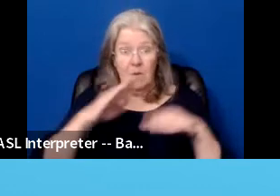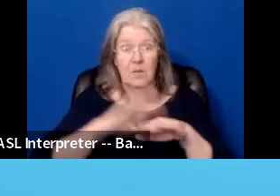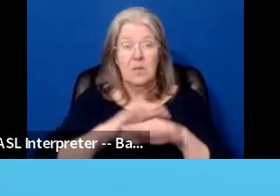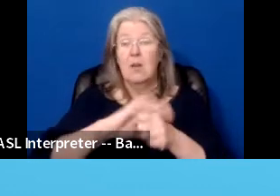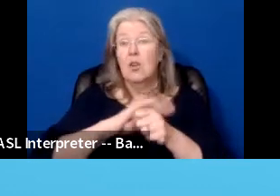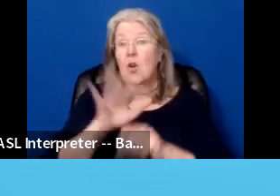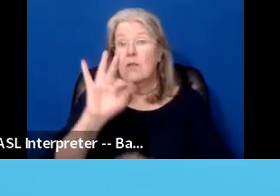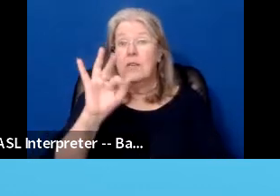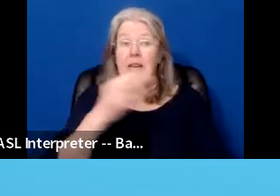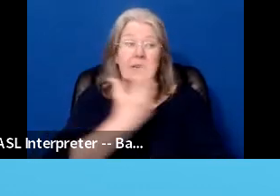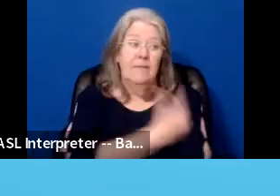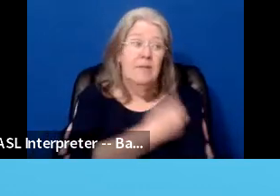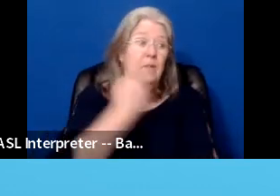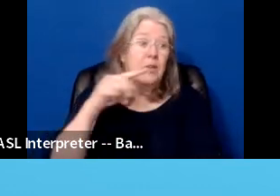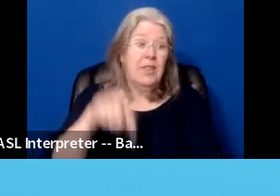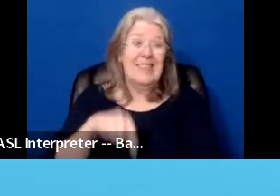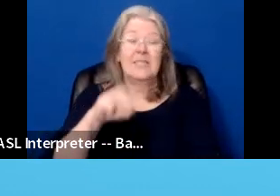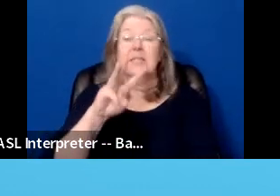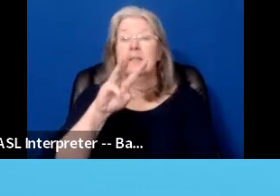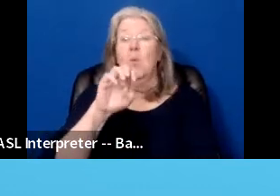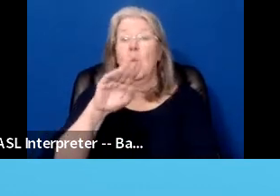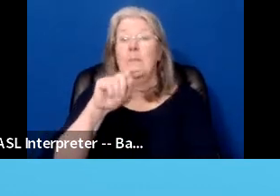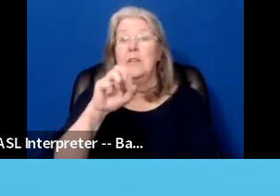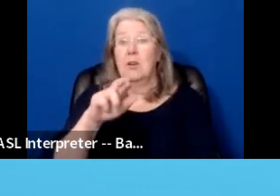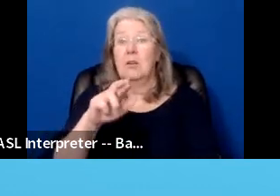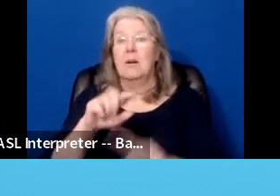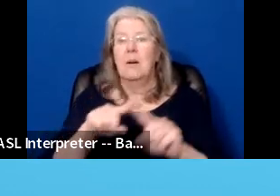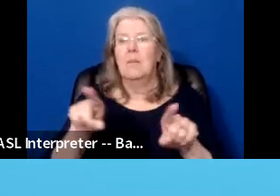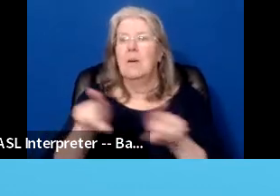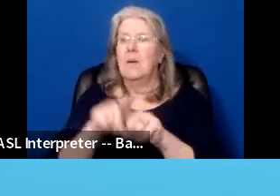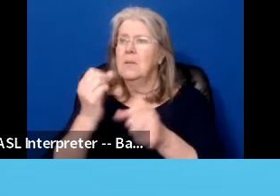for this webinar, I think that we should also make sure that parents are checking their